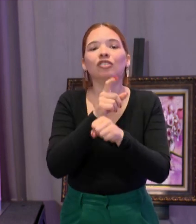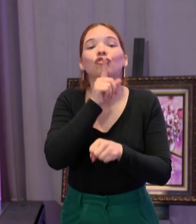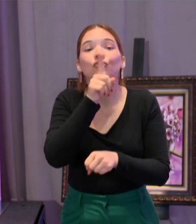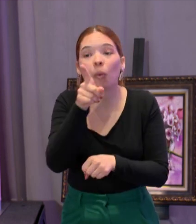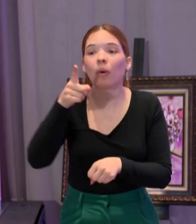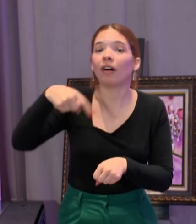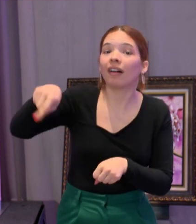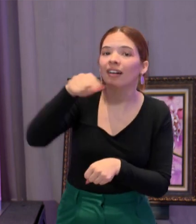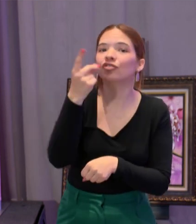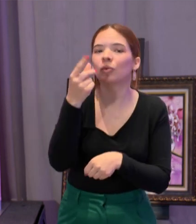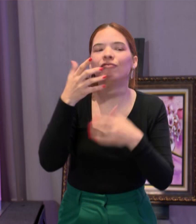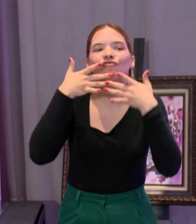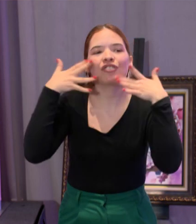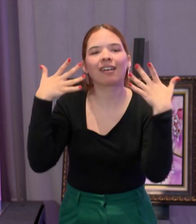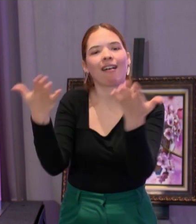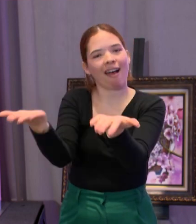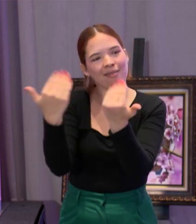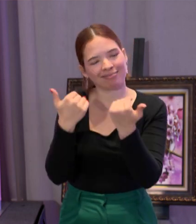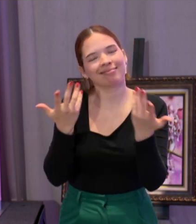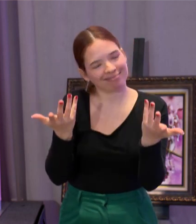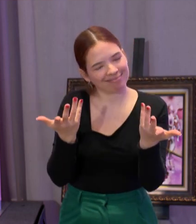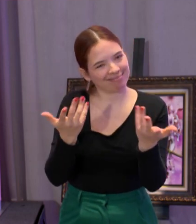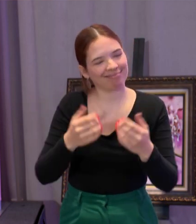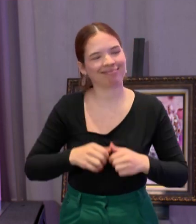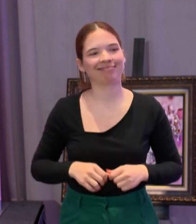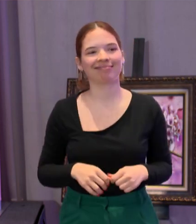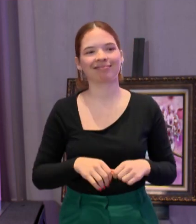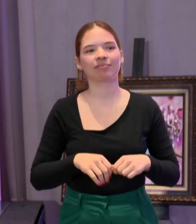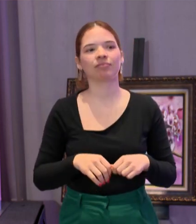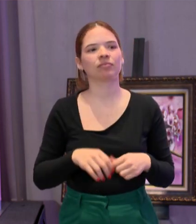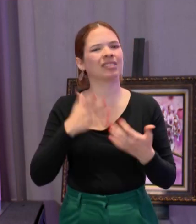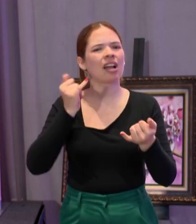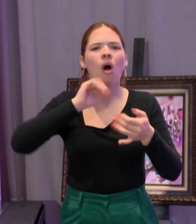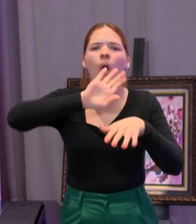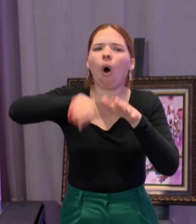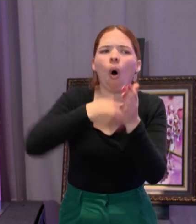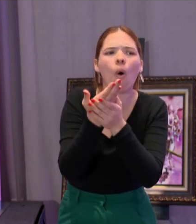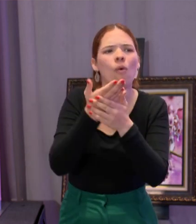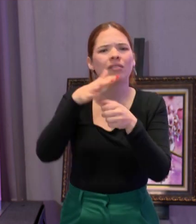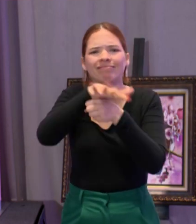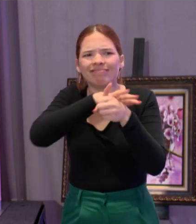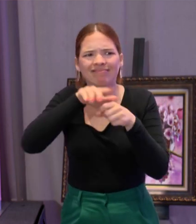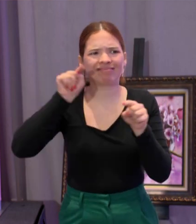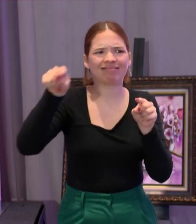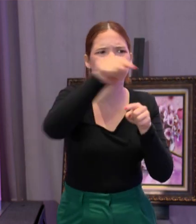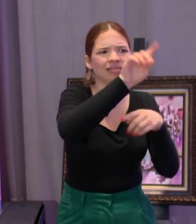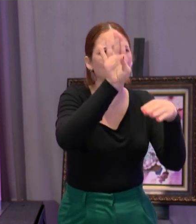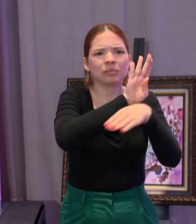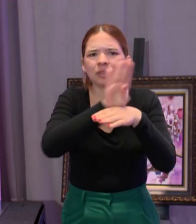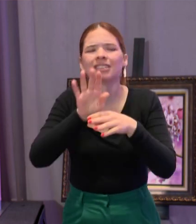WE ARE PET FRIENDLY. WE DO LOVE THE DOGS. I WOULD LIKE TO THANK ALL OF THE LOCAL BUSINESSES AND COMMUNITY